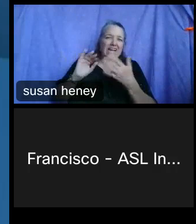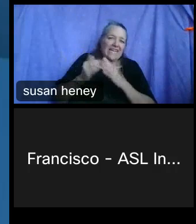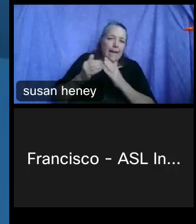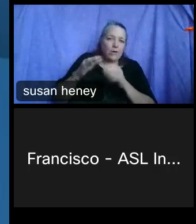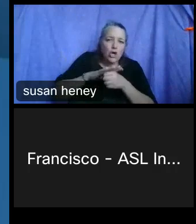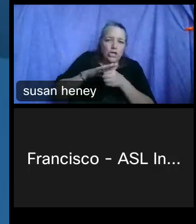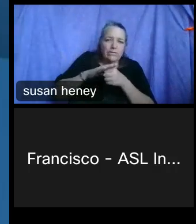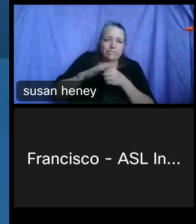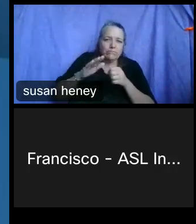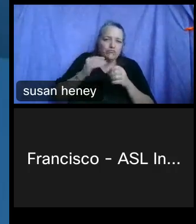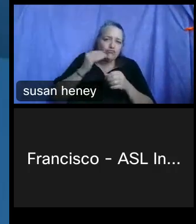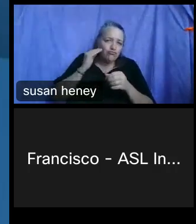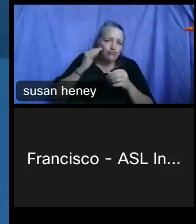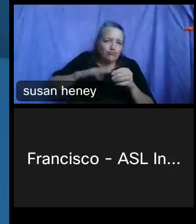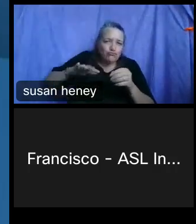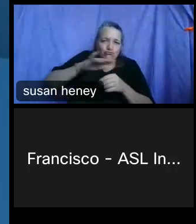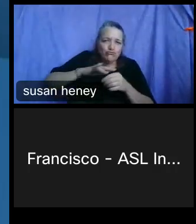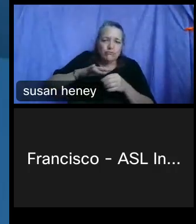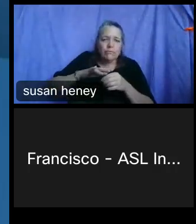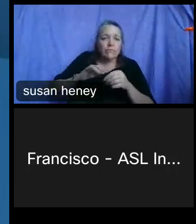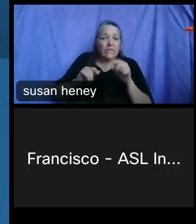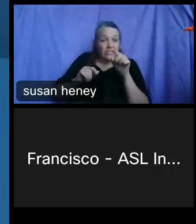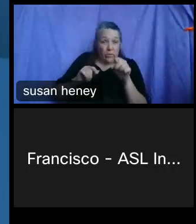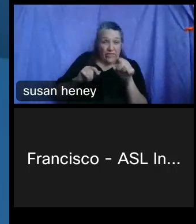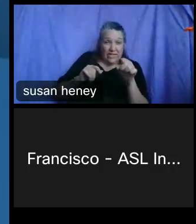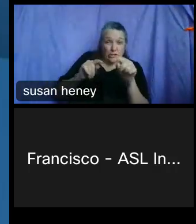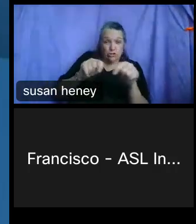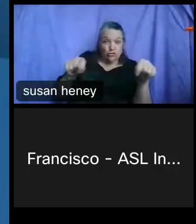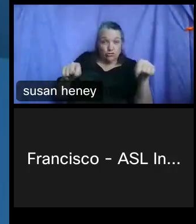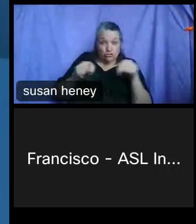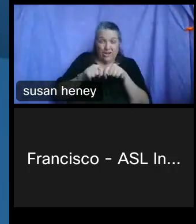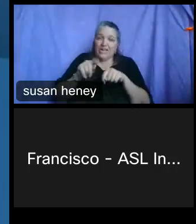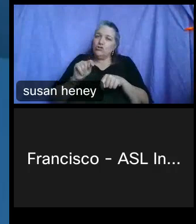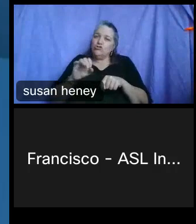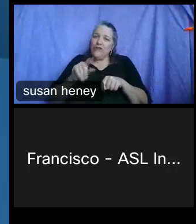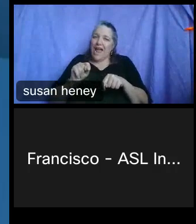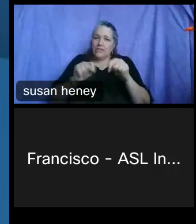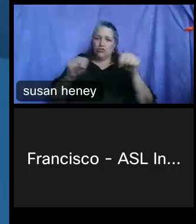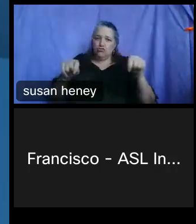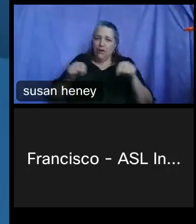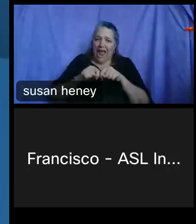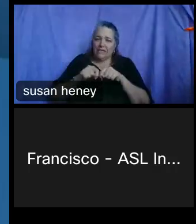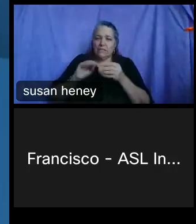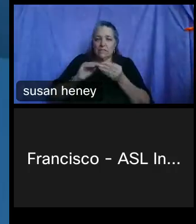Now, this puzzle piece, or tract number 23, can be further broken down into sub-puzzle pieces,